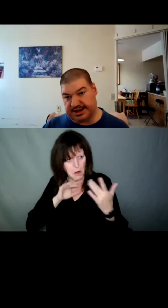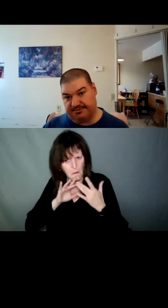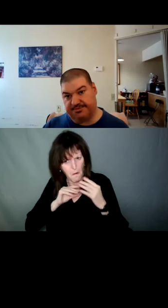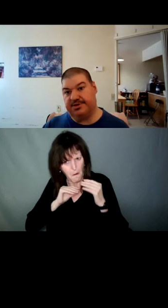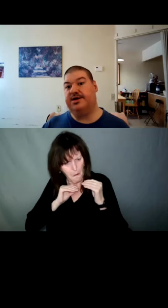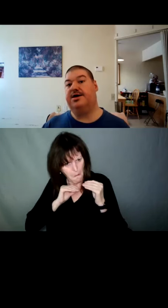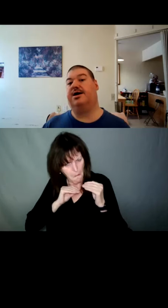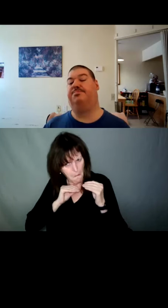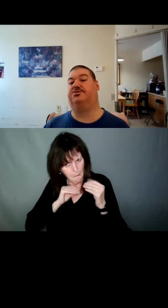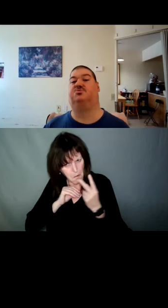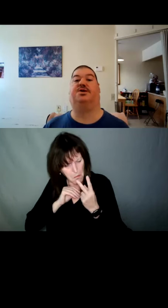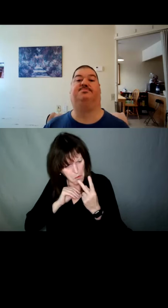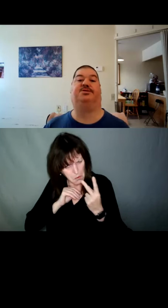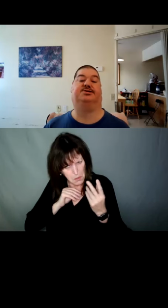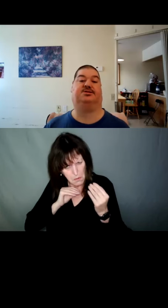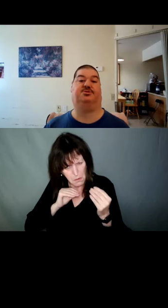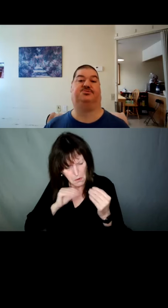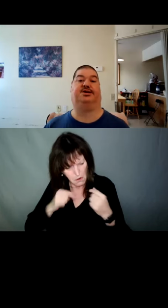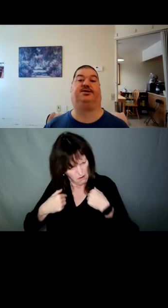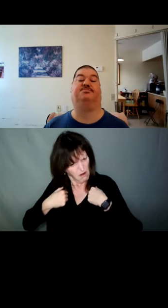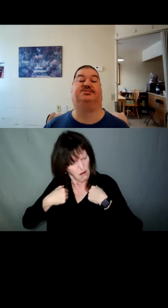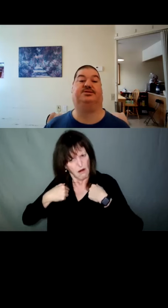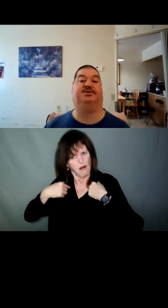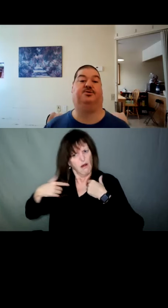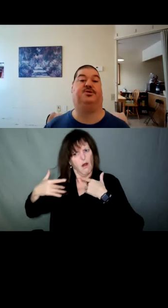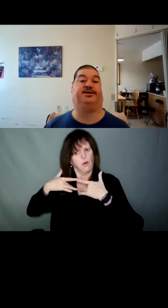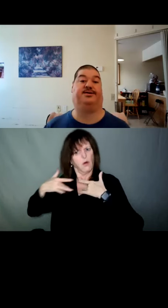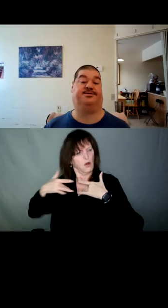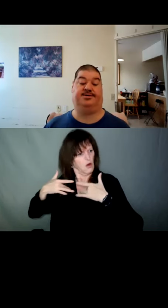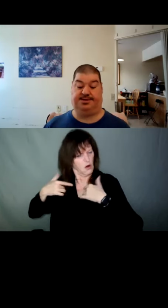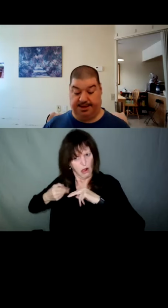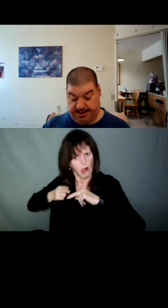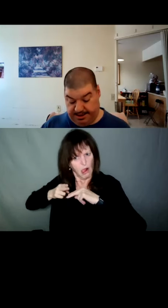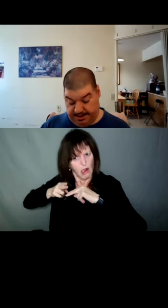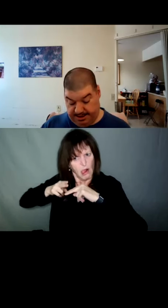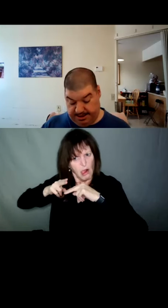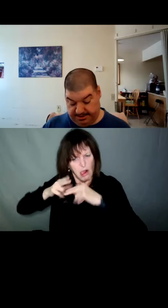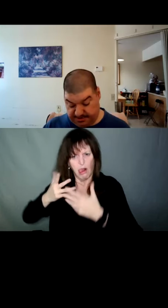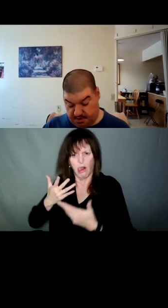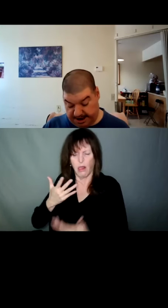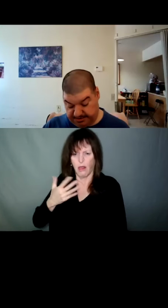, I was not hearing anything from